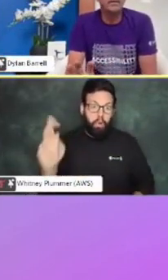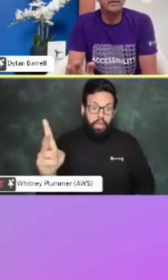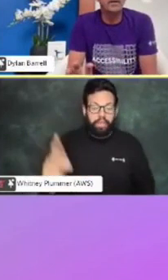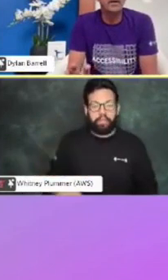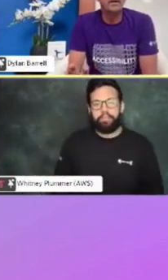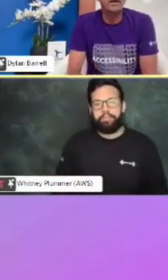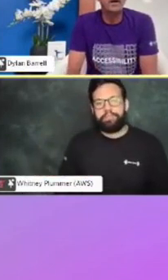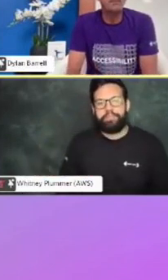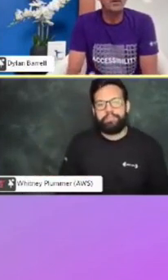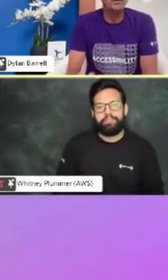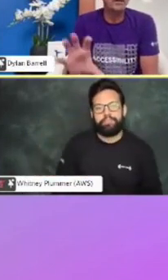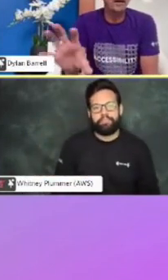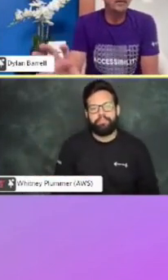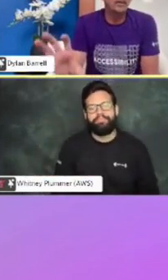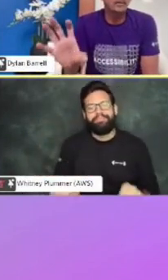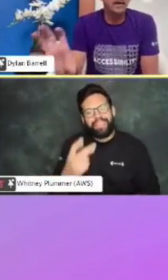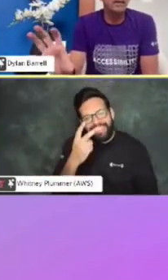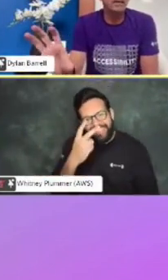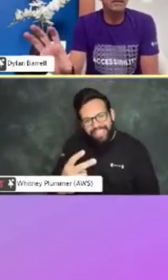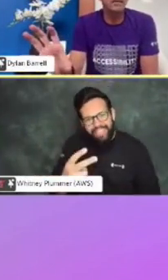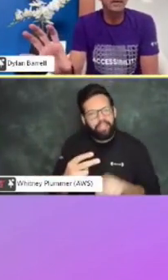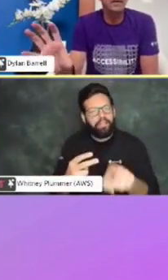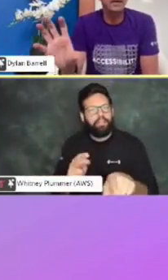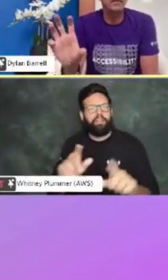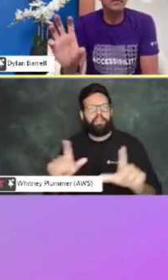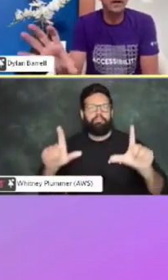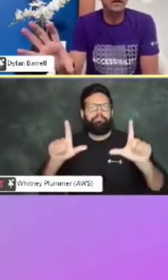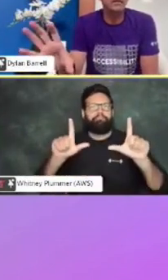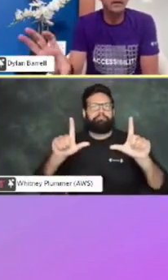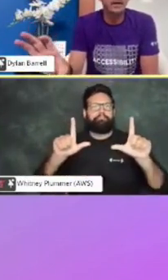is pointing out the semantics that it's found